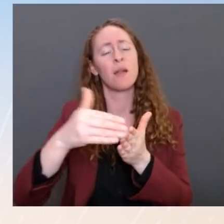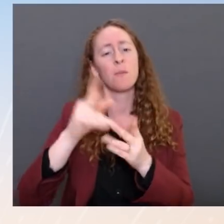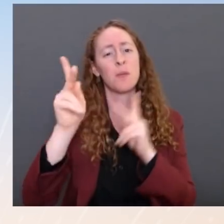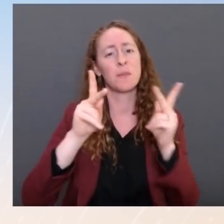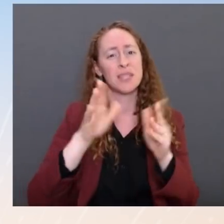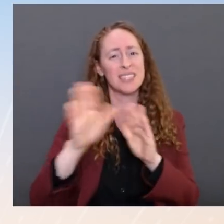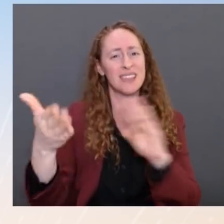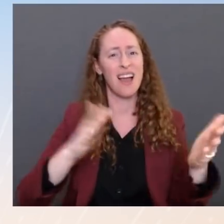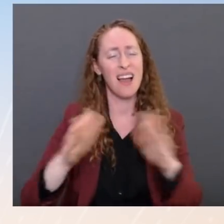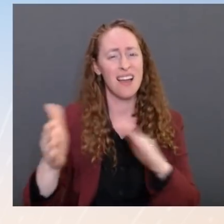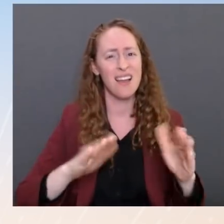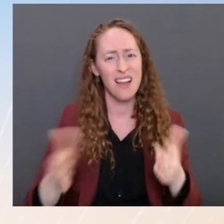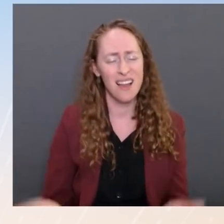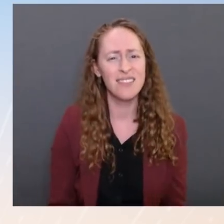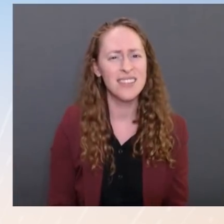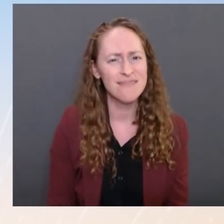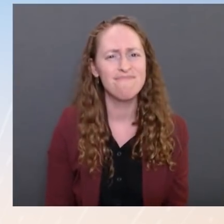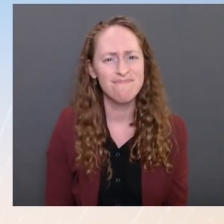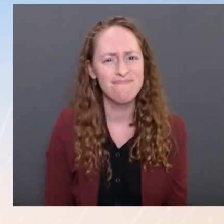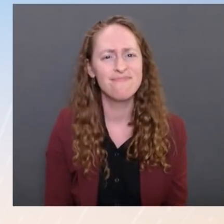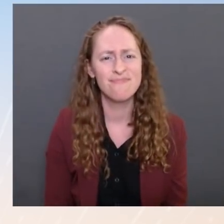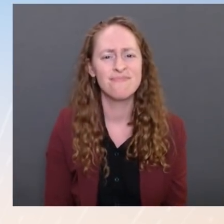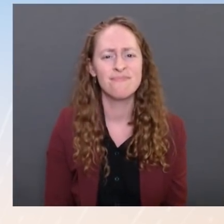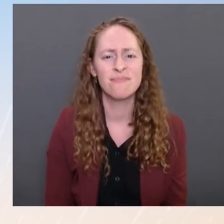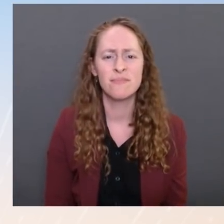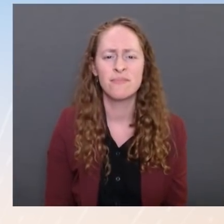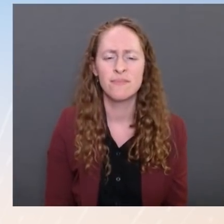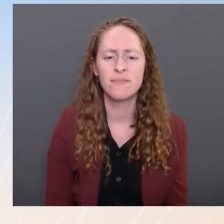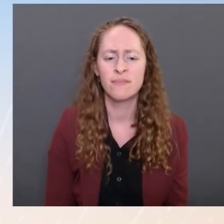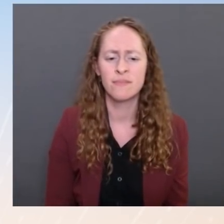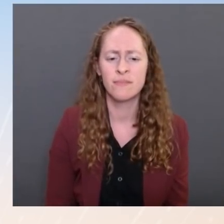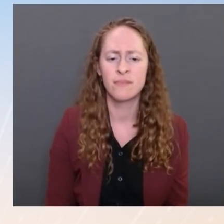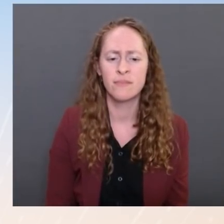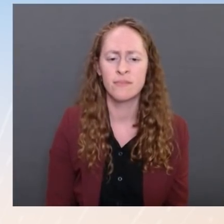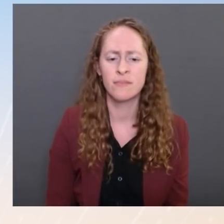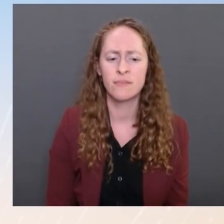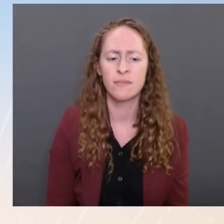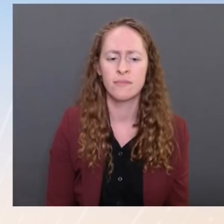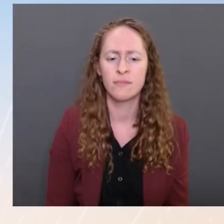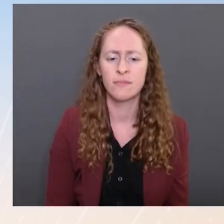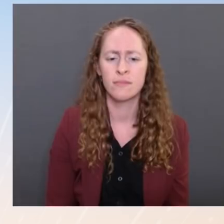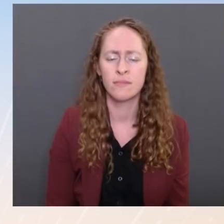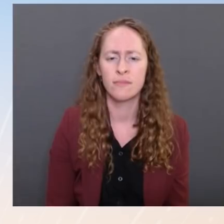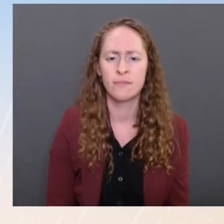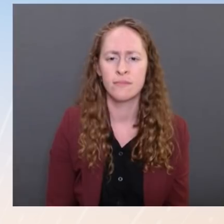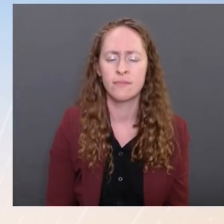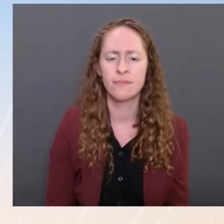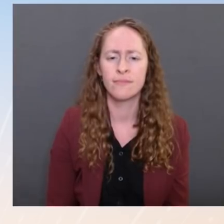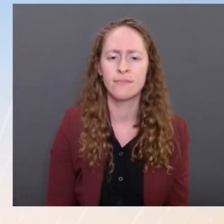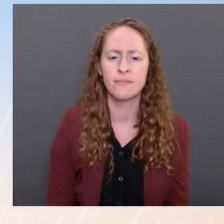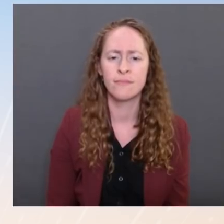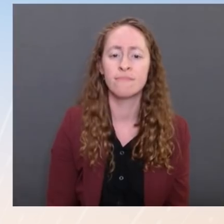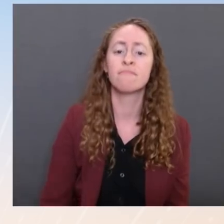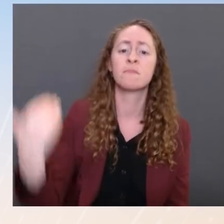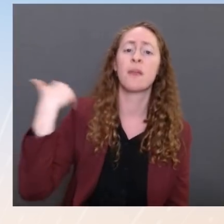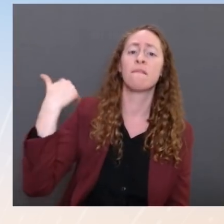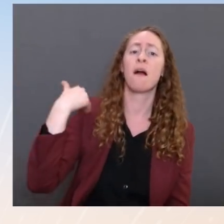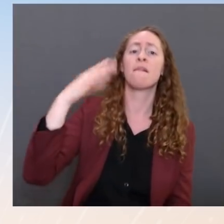400 lights for 400,000 lives. For 500,000 lives lost, there was a moment of silence on the South Lawn. Today was a bit different.